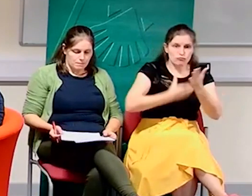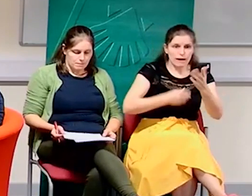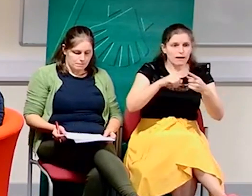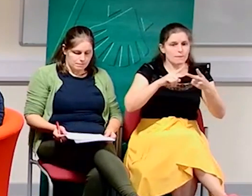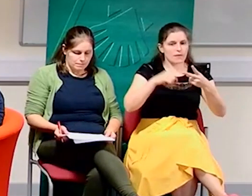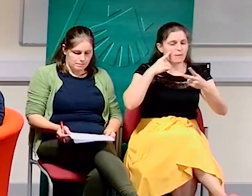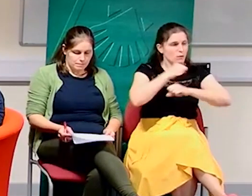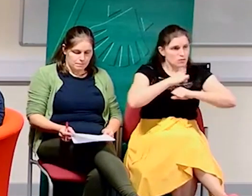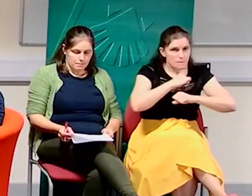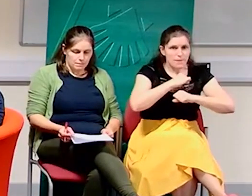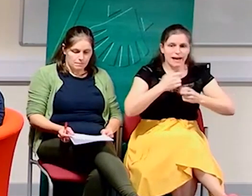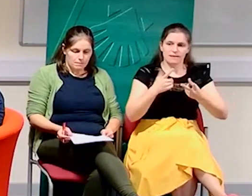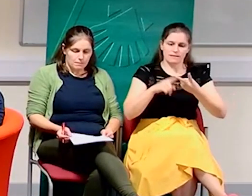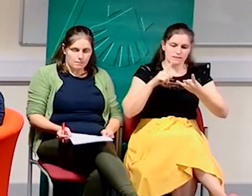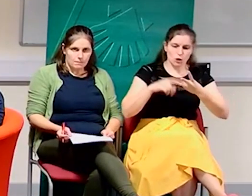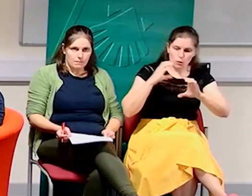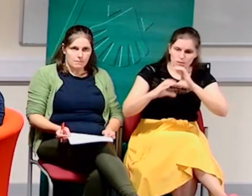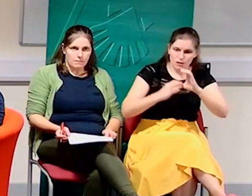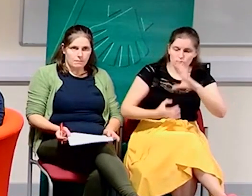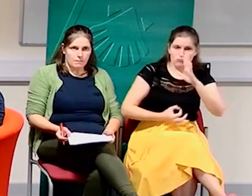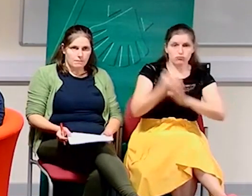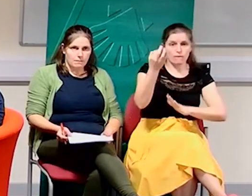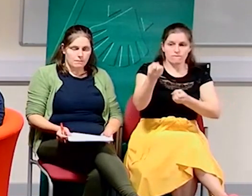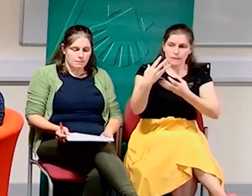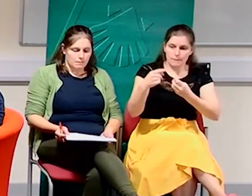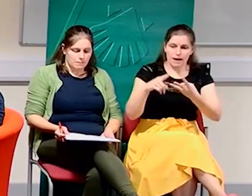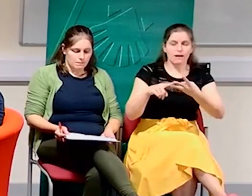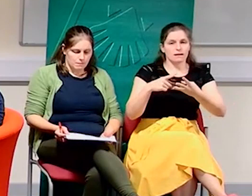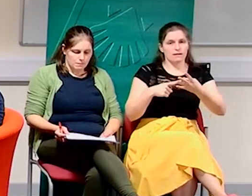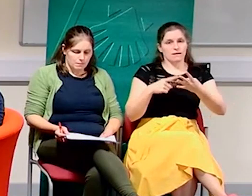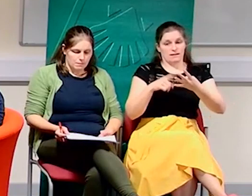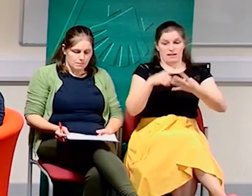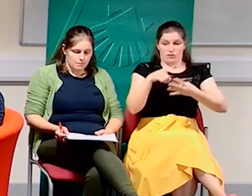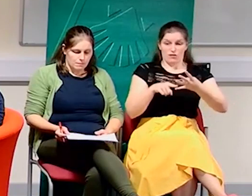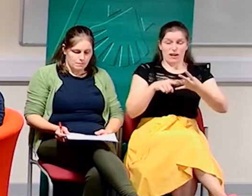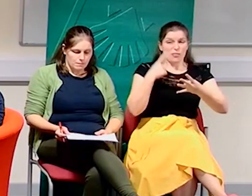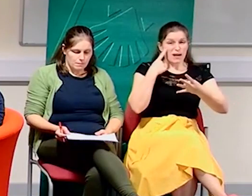the way that we communicate and organize events like this one that are good for everybody thank